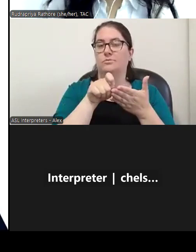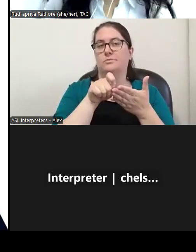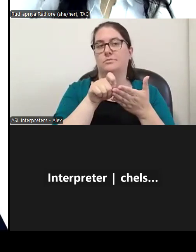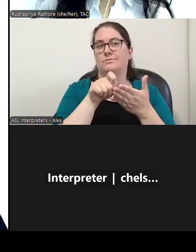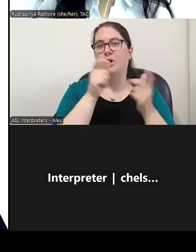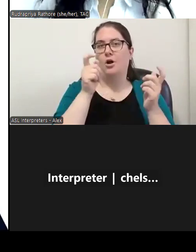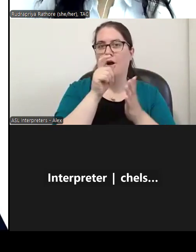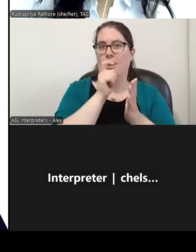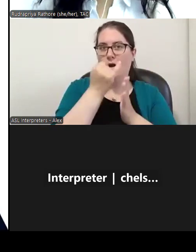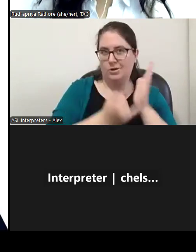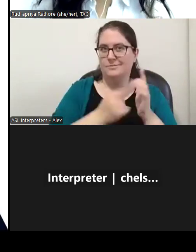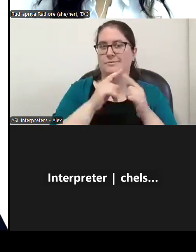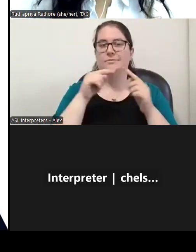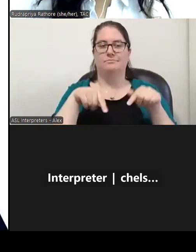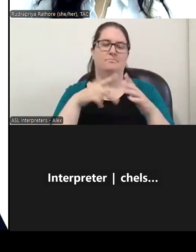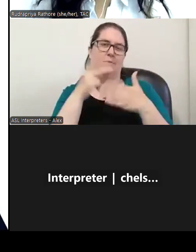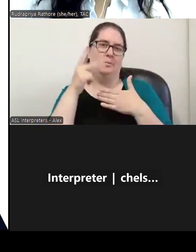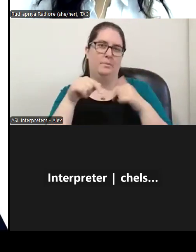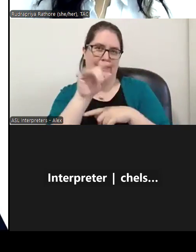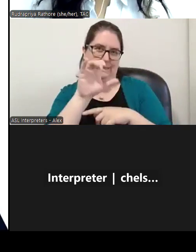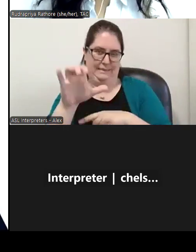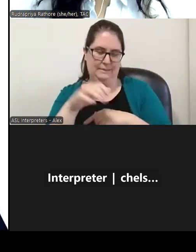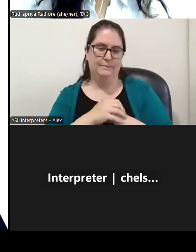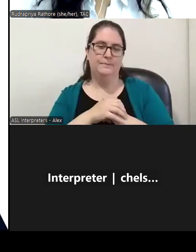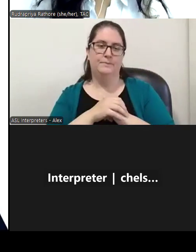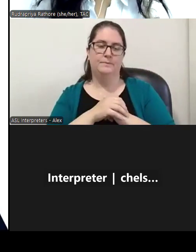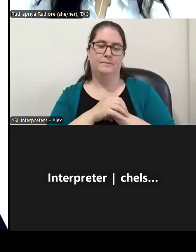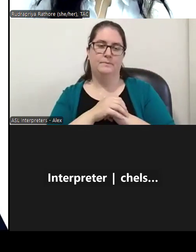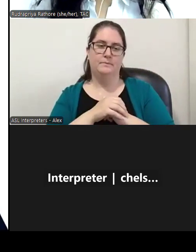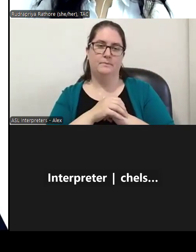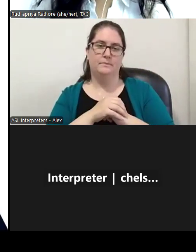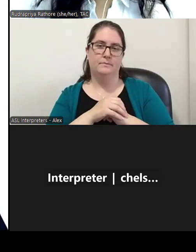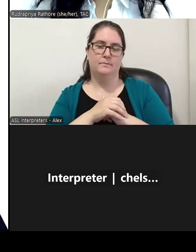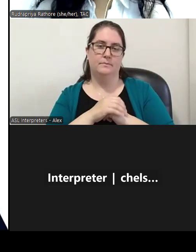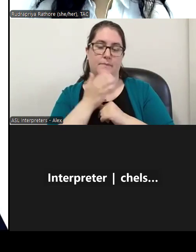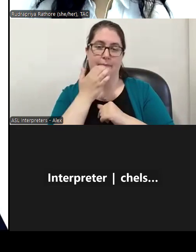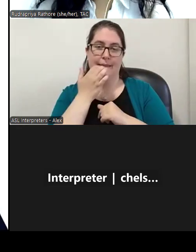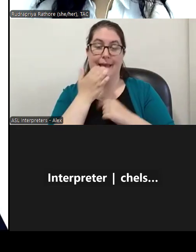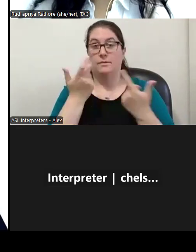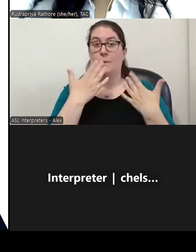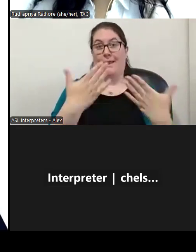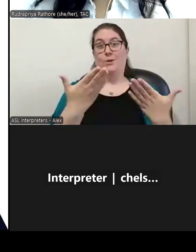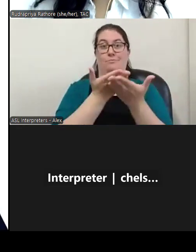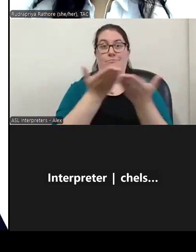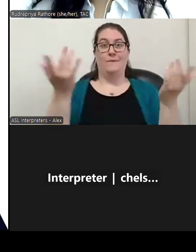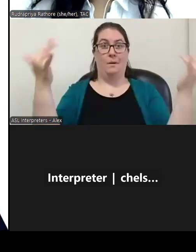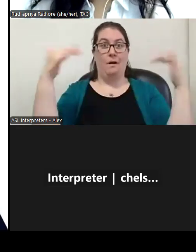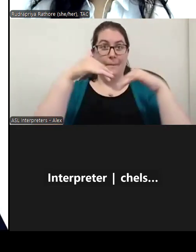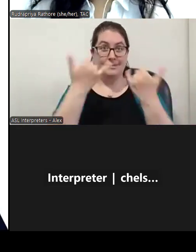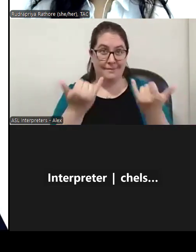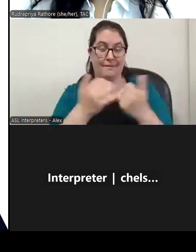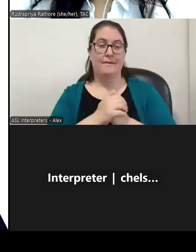programs here at the Toronto Arts Council and I want to thank you for joining us today in